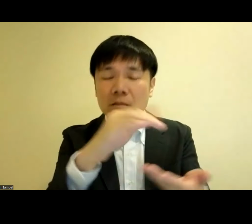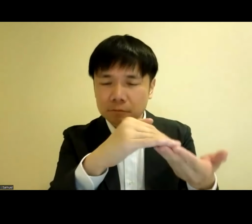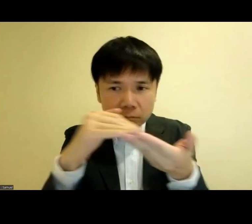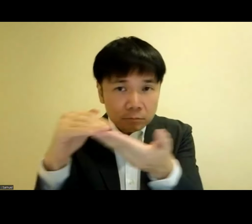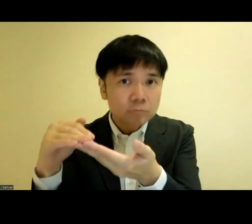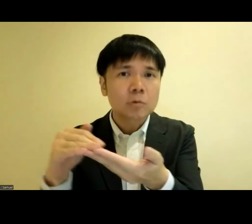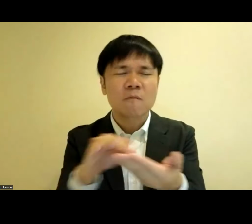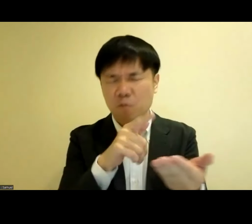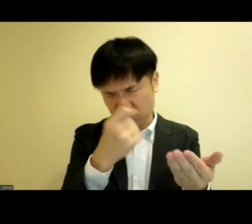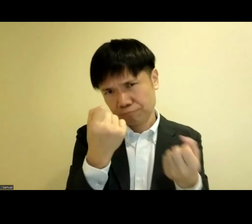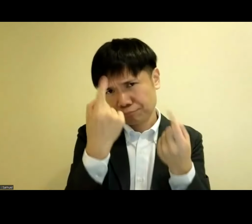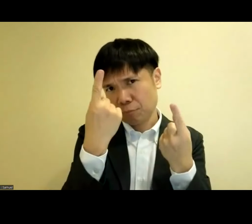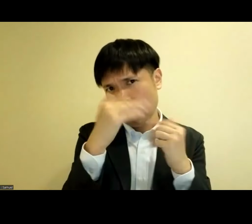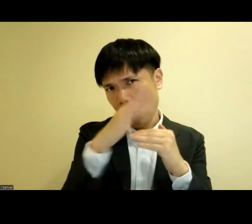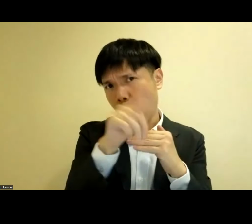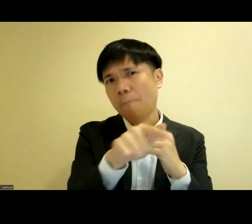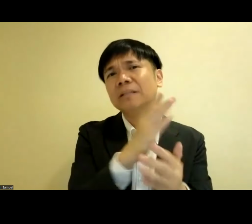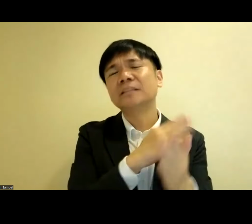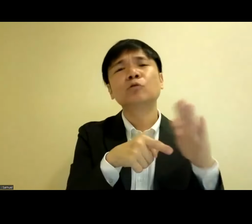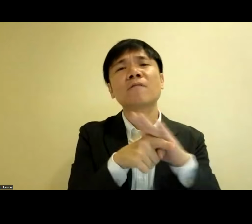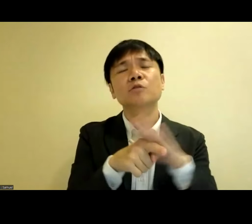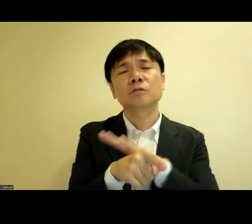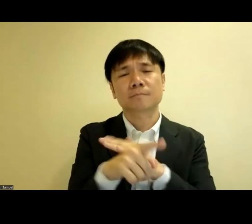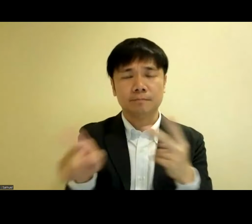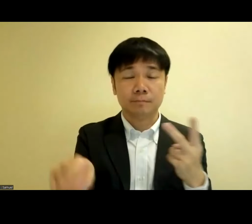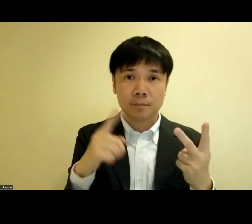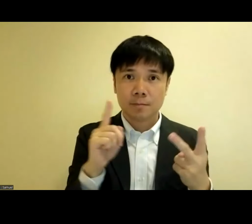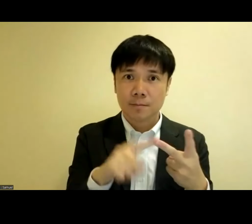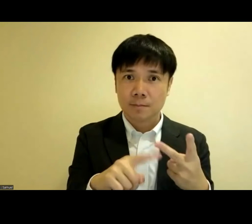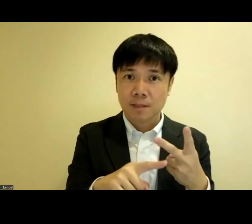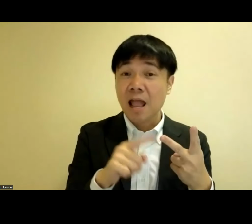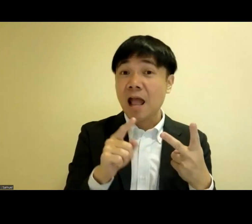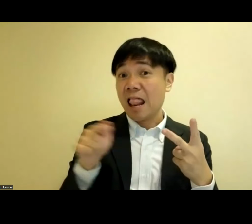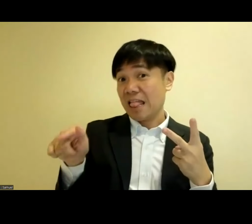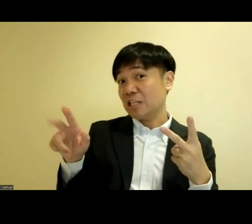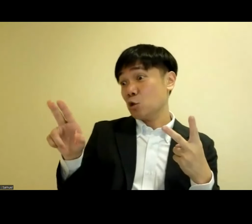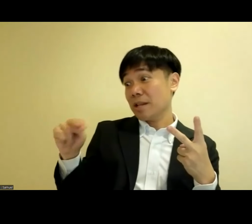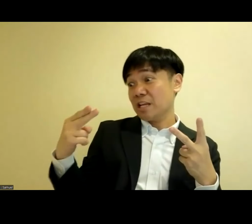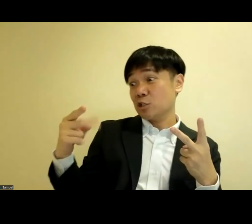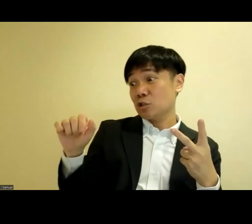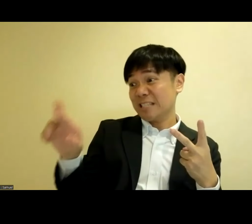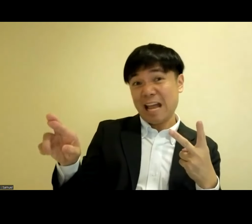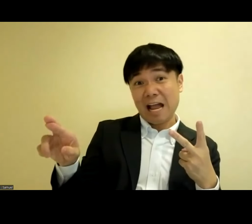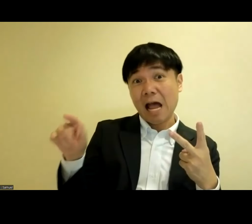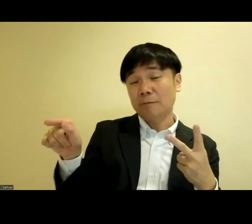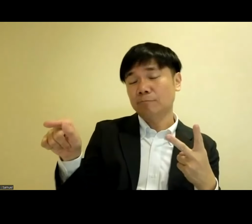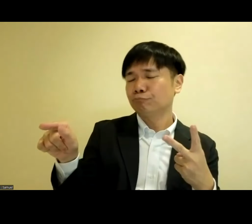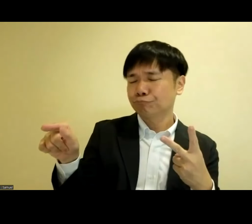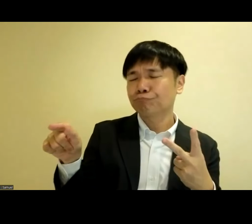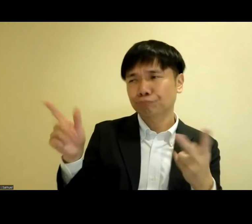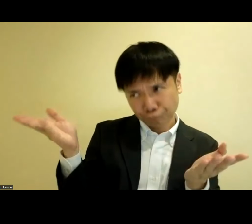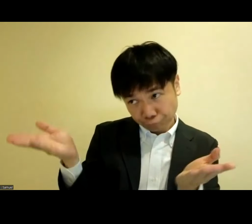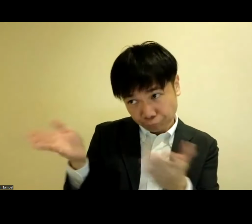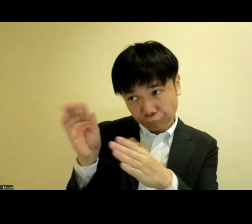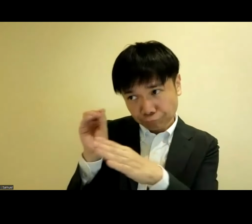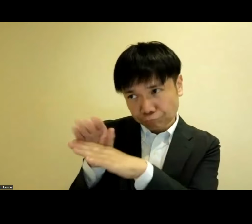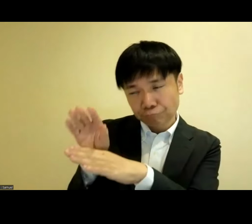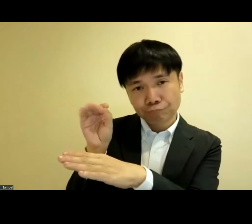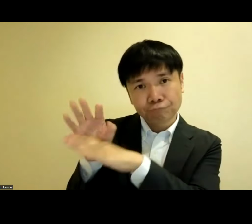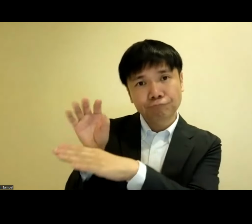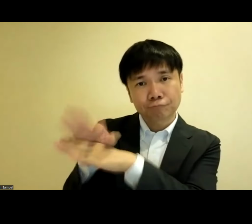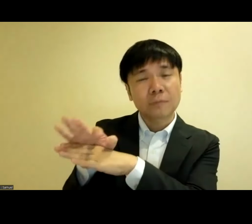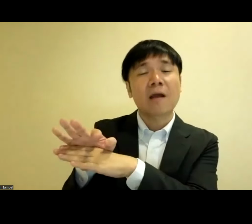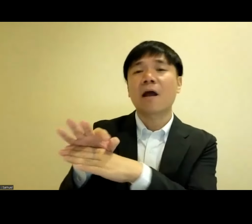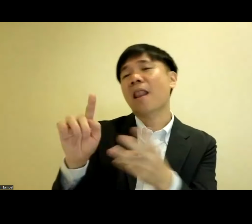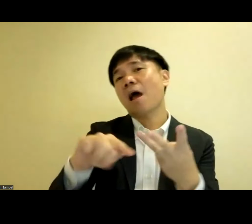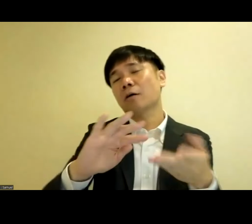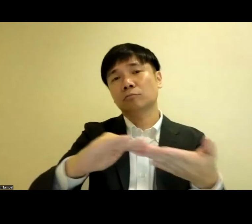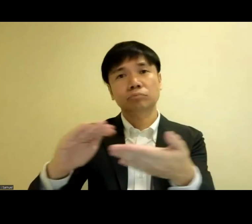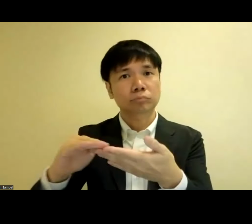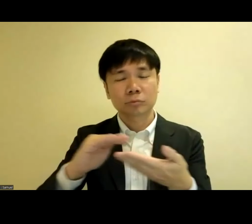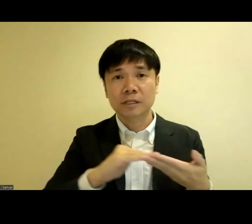It is very slow, so I don't know when it is muted and when it is